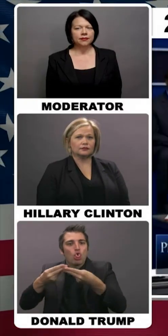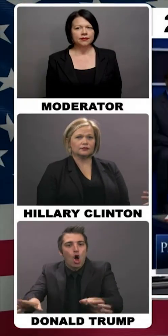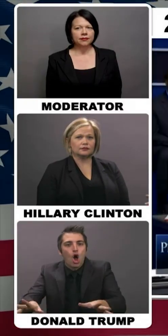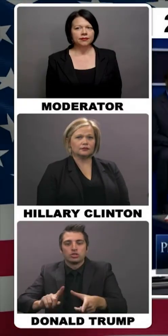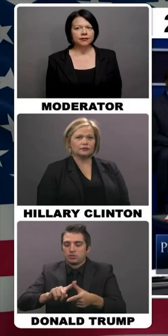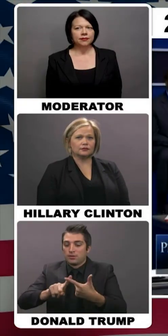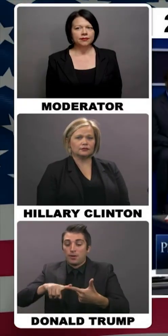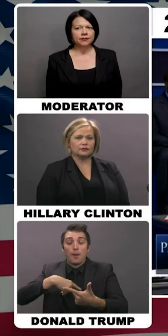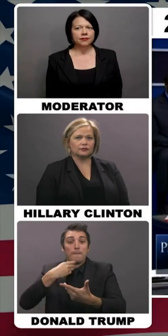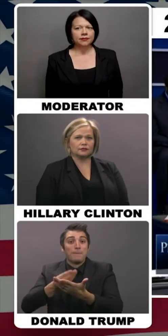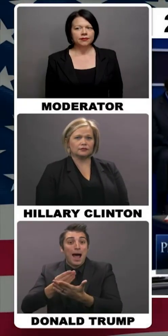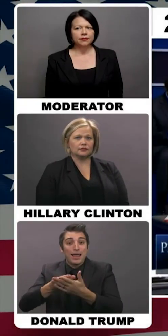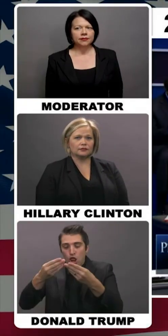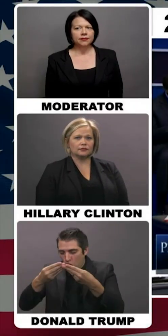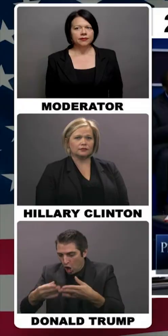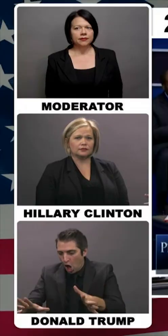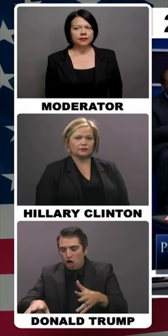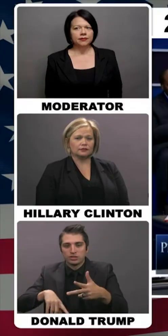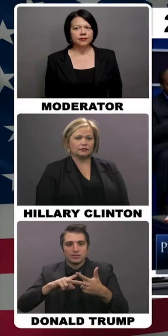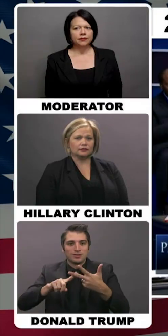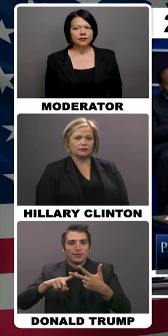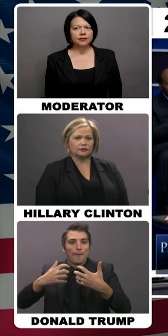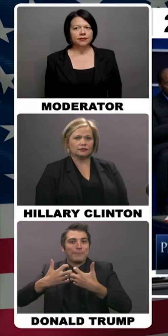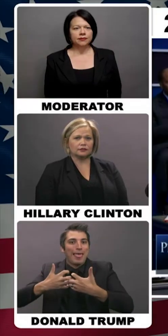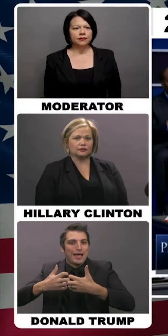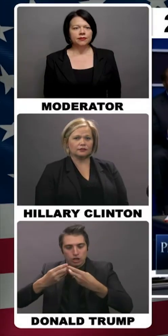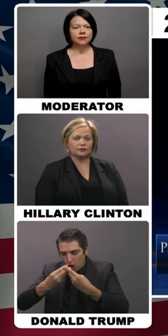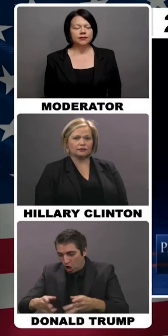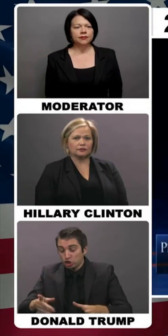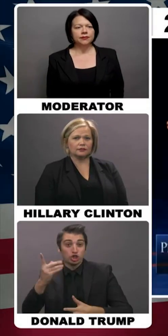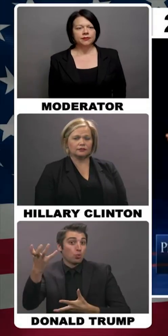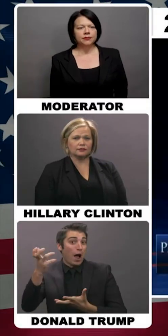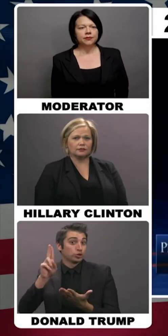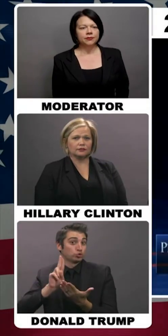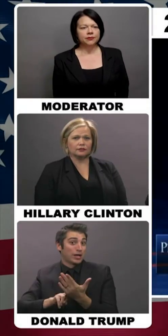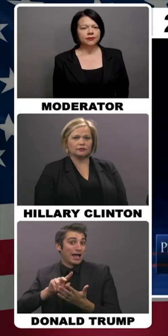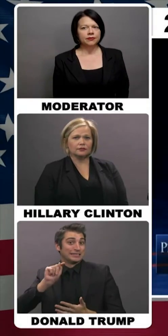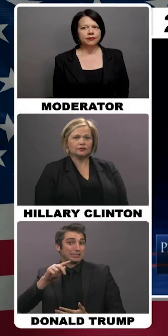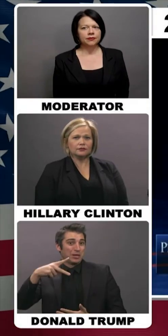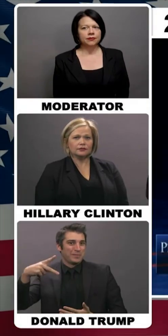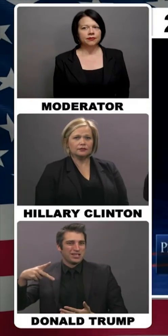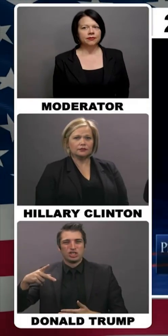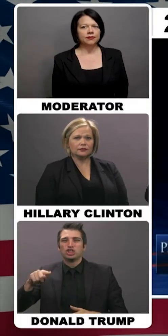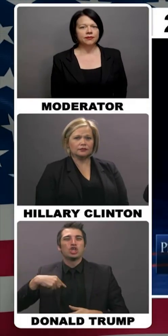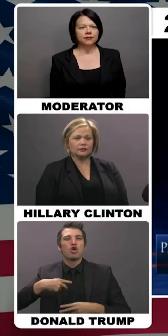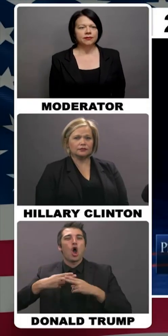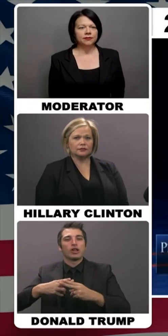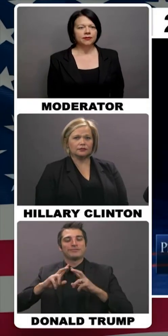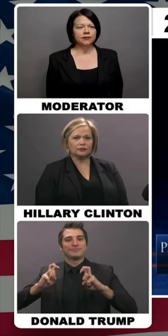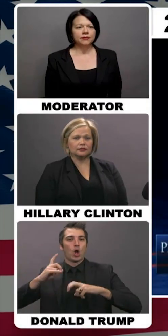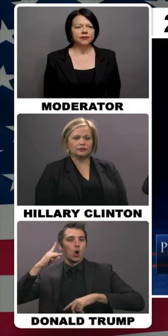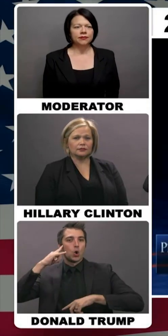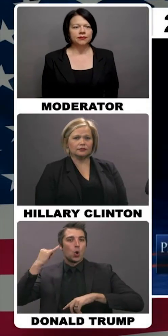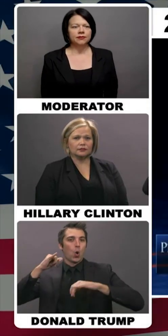It is a disaster. And now she wants to sign TPP, even though she says now she's for it. She called it the gold standard. And by the way, at the last debate, she lied